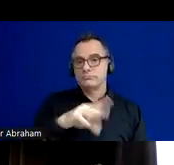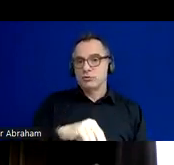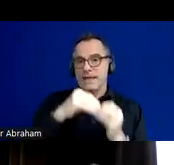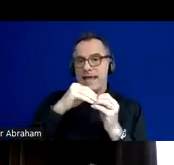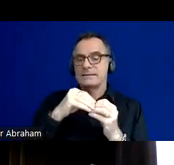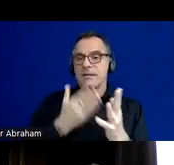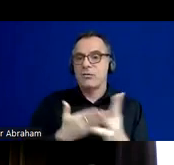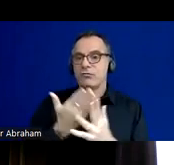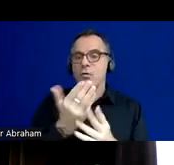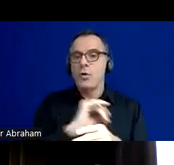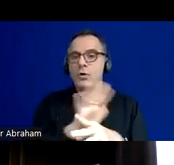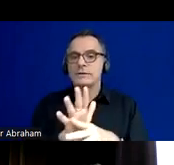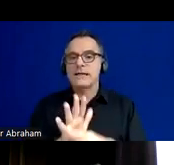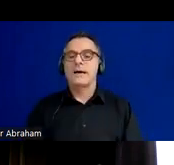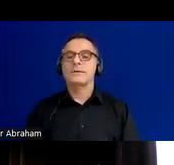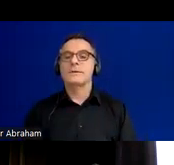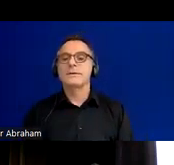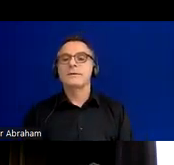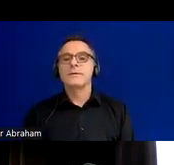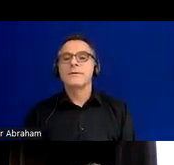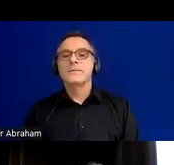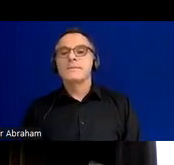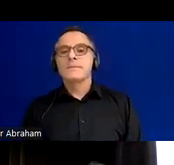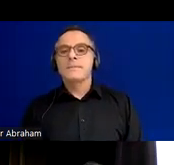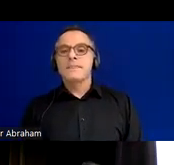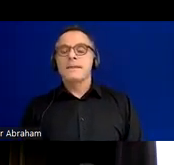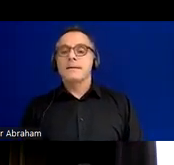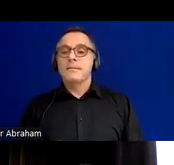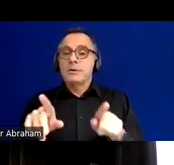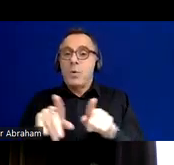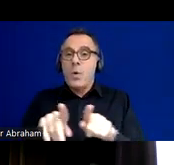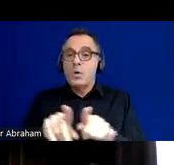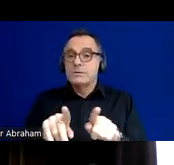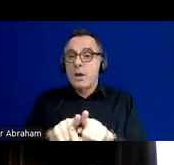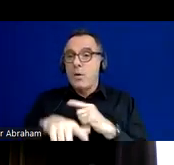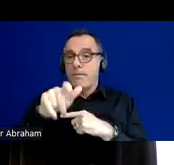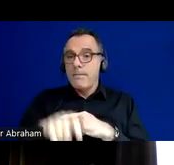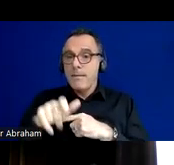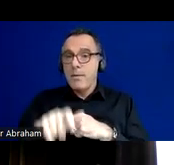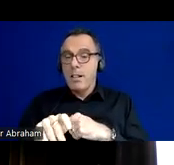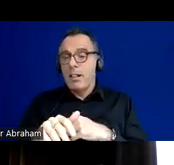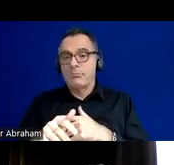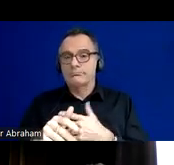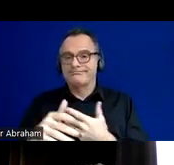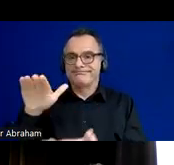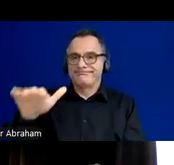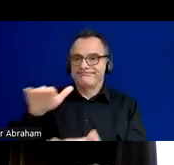that relates to people, having gone back years, if not decades, relating to the Peace Movement.